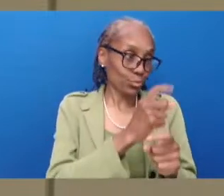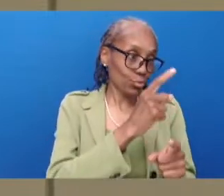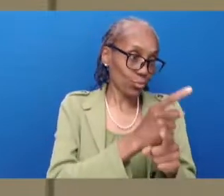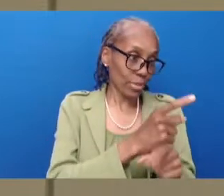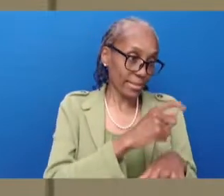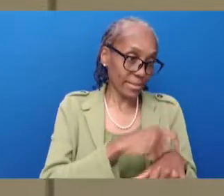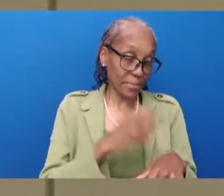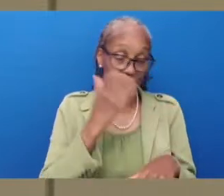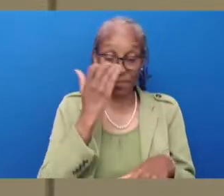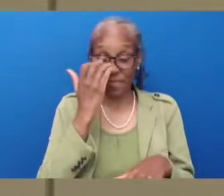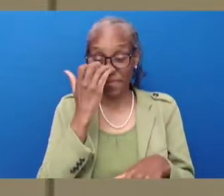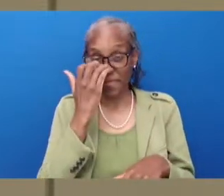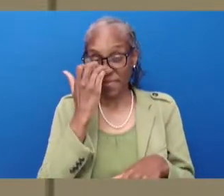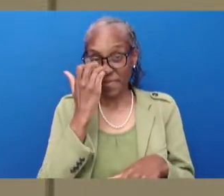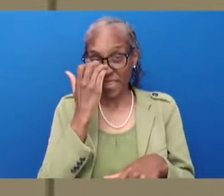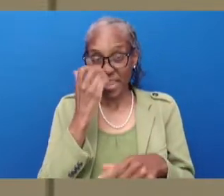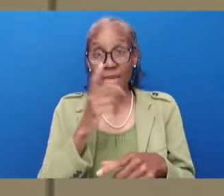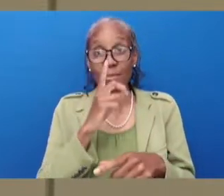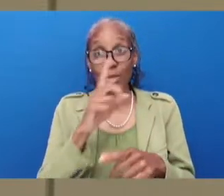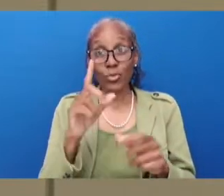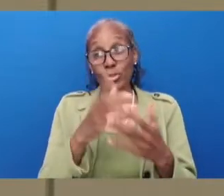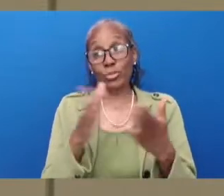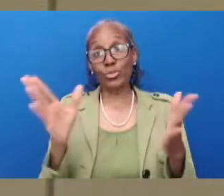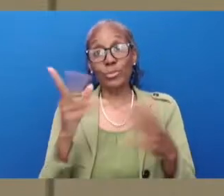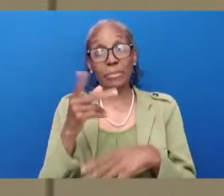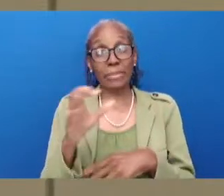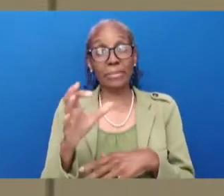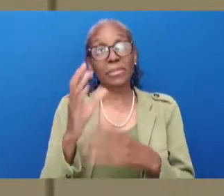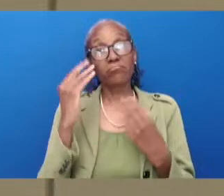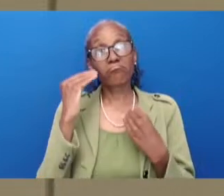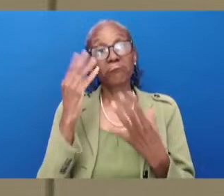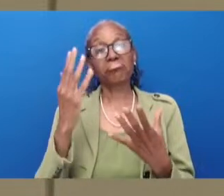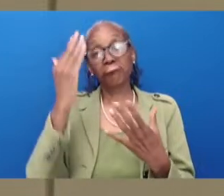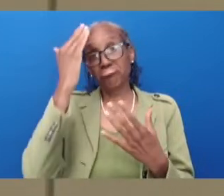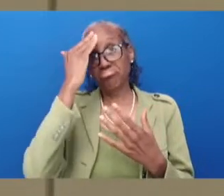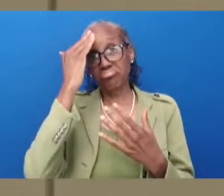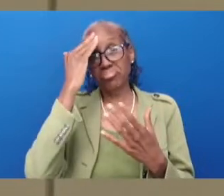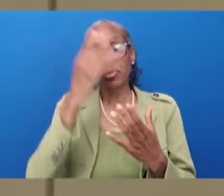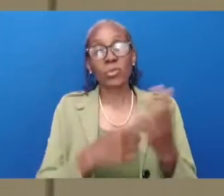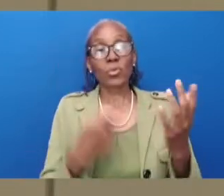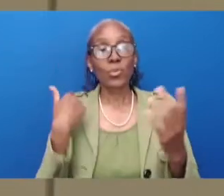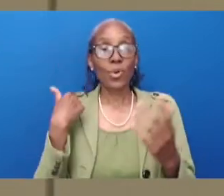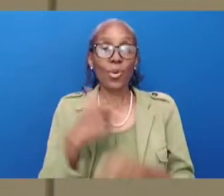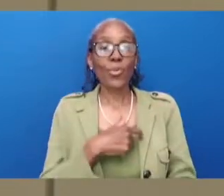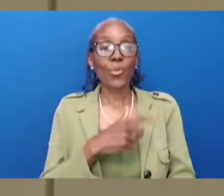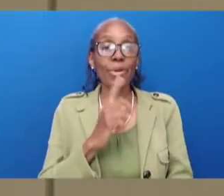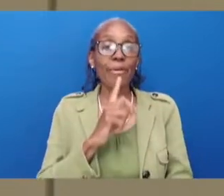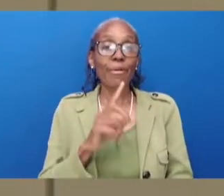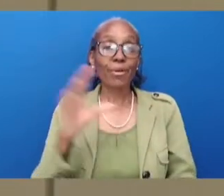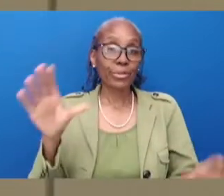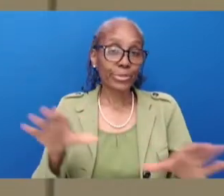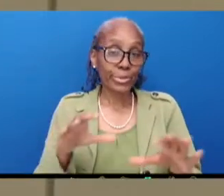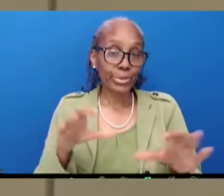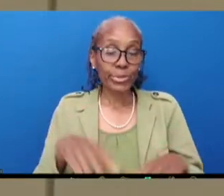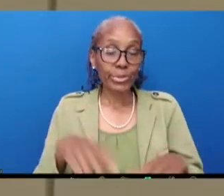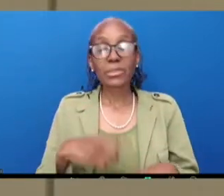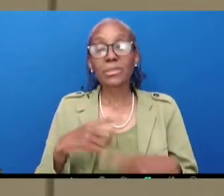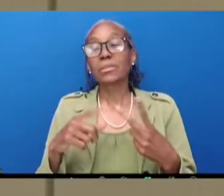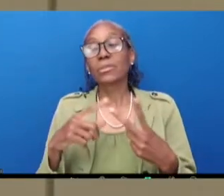RIGHT MESSAGE AT THE RIGHT TIME.